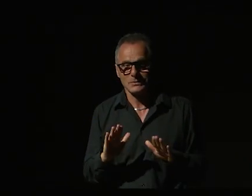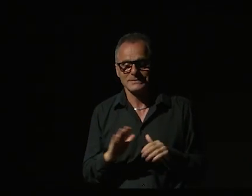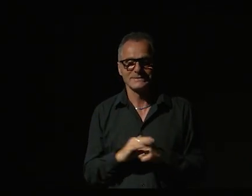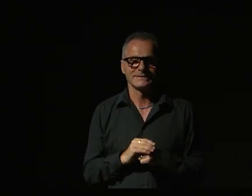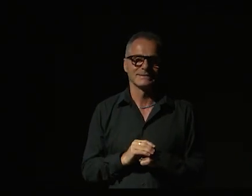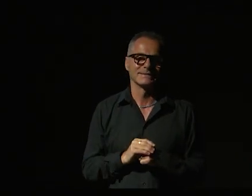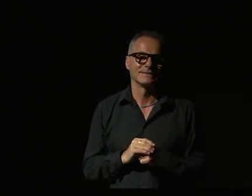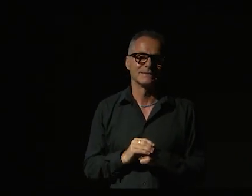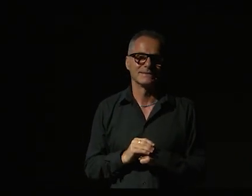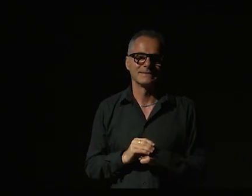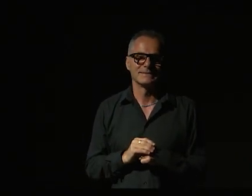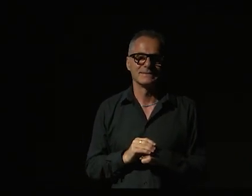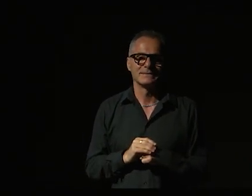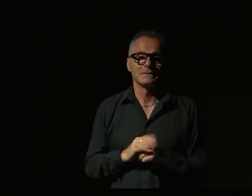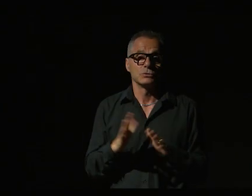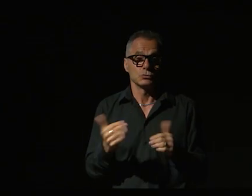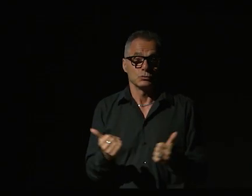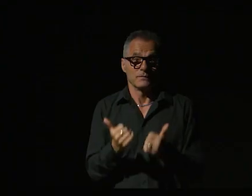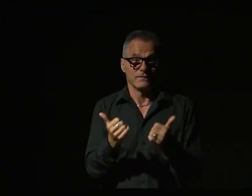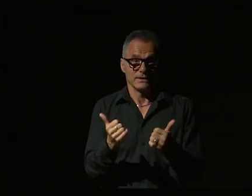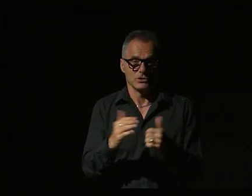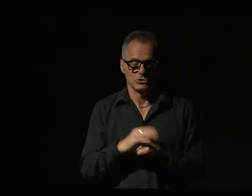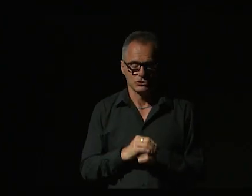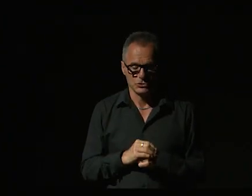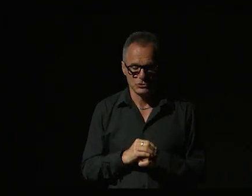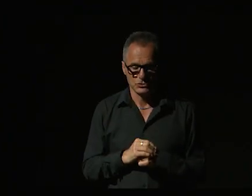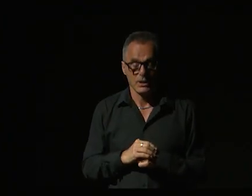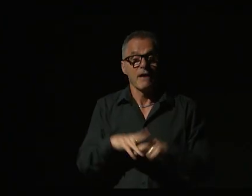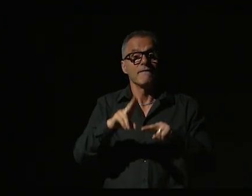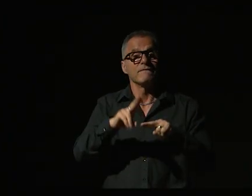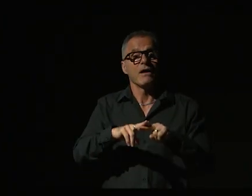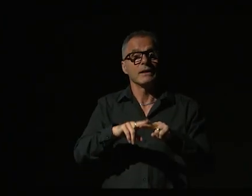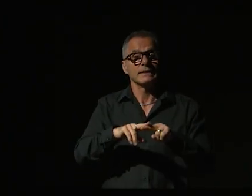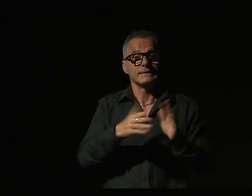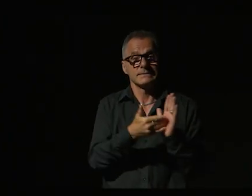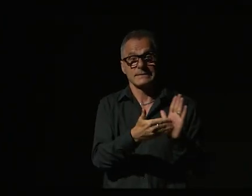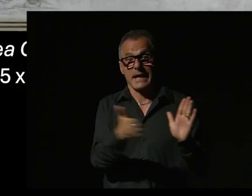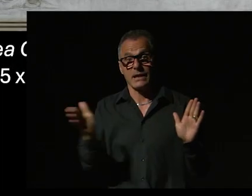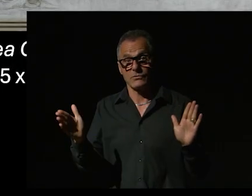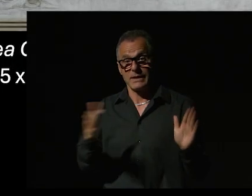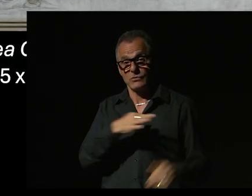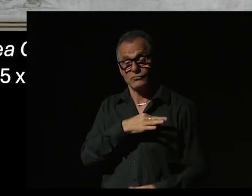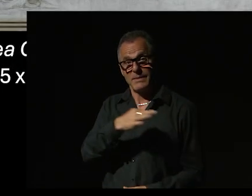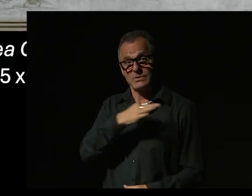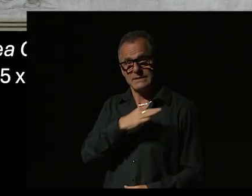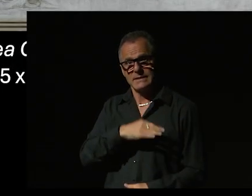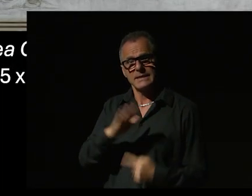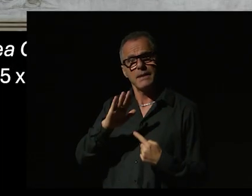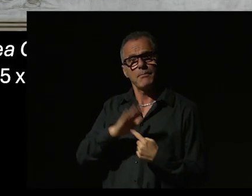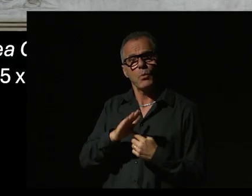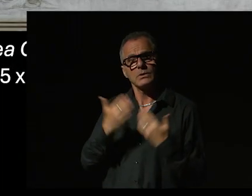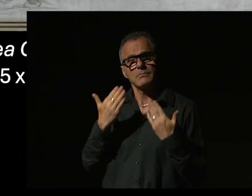So to conclude, the Farnese Gallery represents, I think a crucial moment in the development